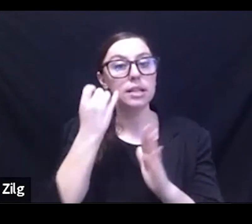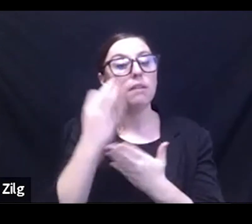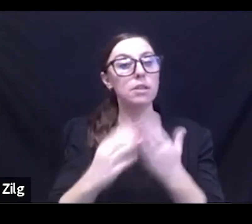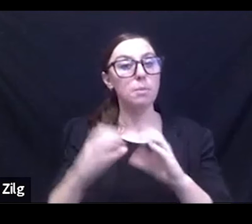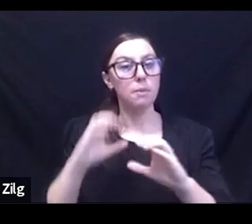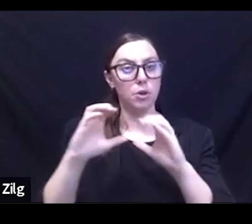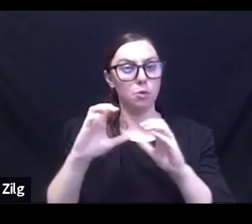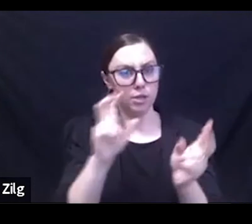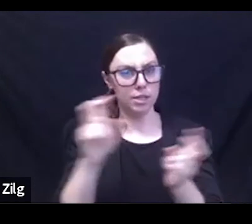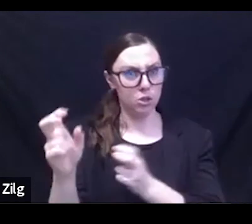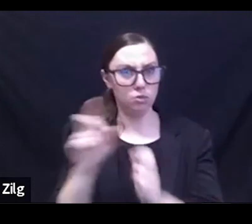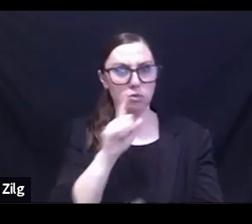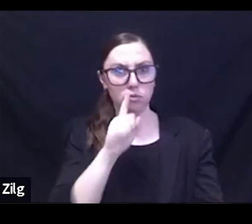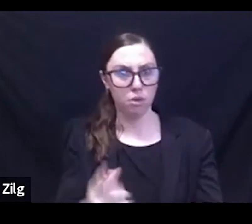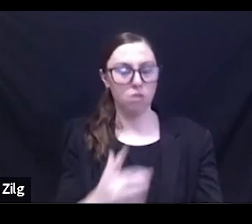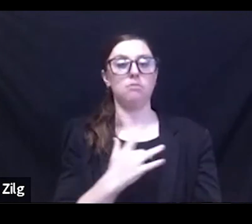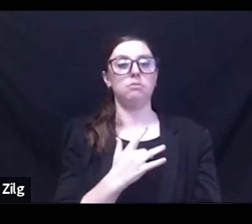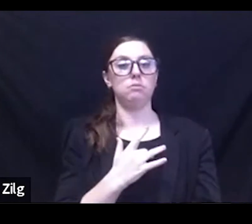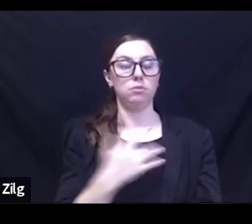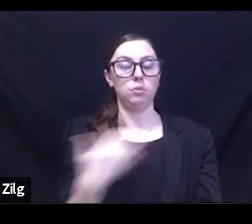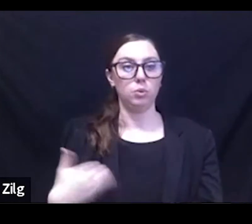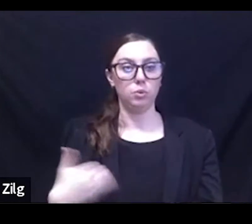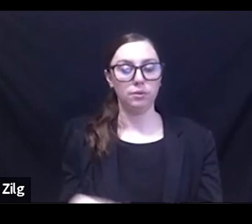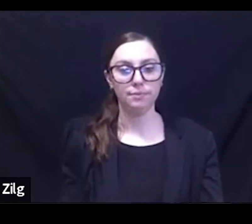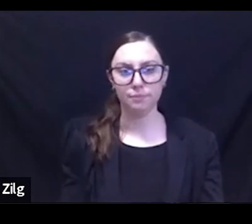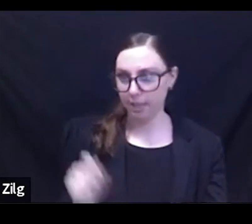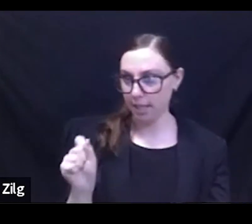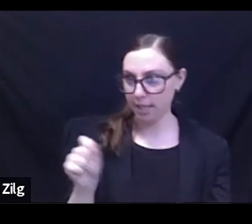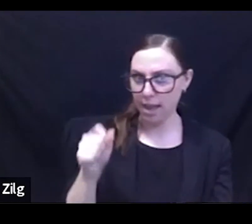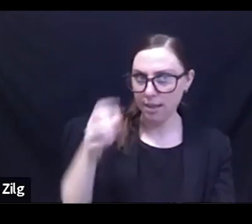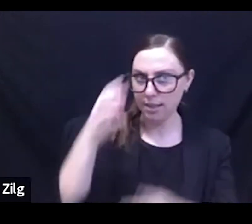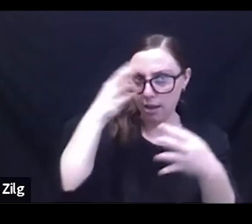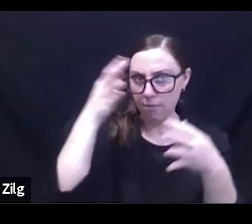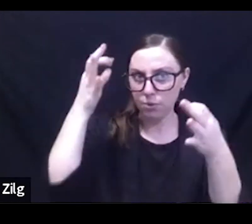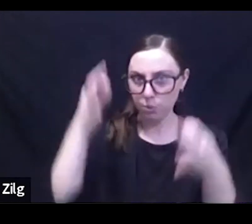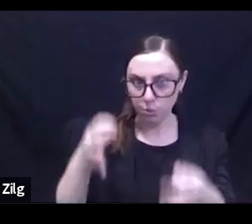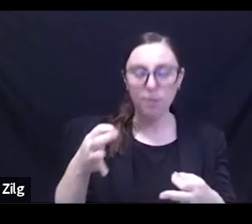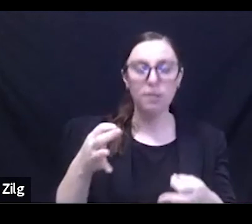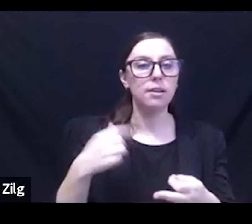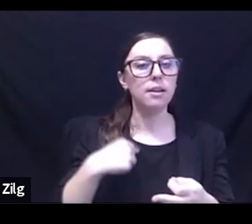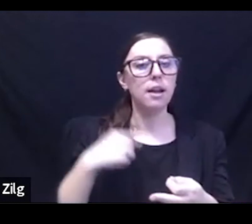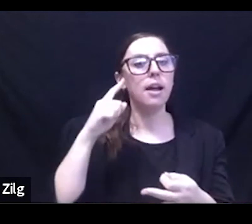issues resonated with you. Sabina: Oh, yeah, absolutely. I think I found